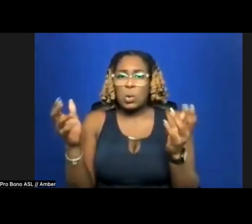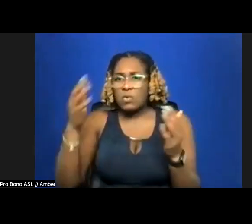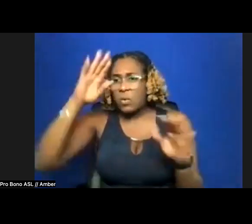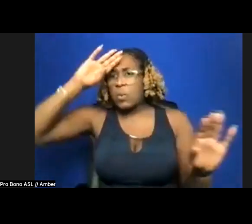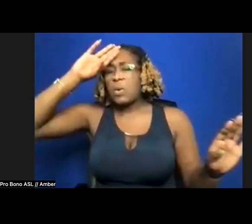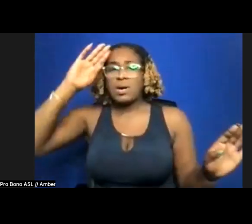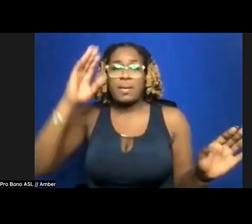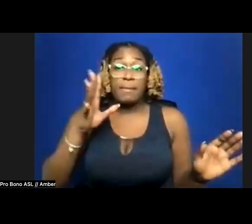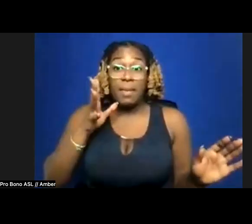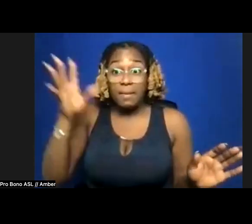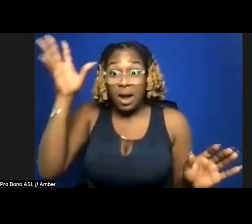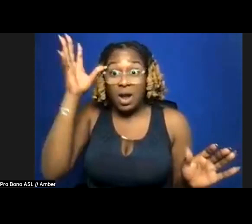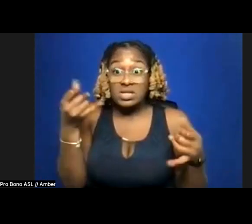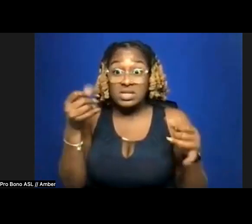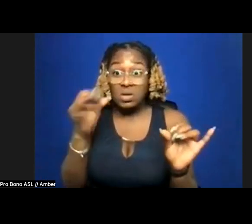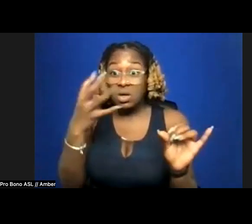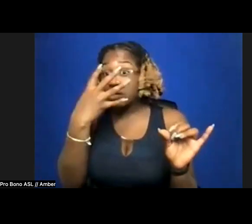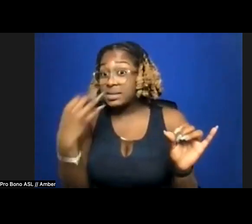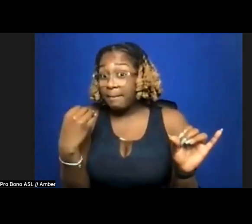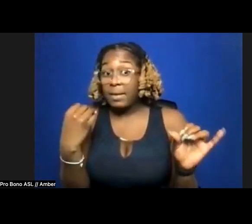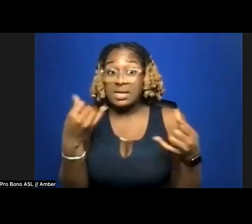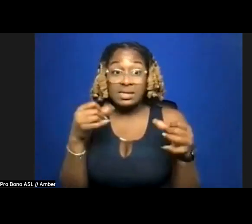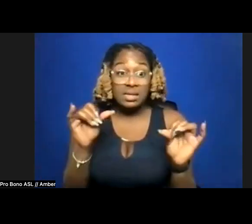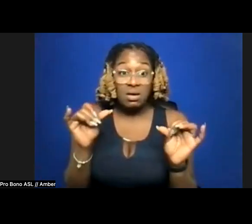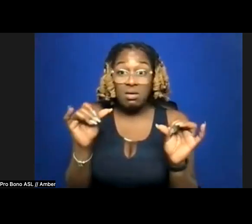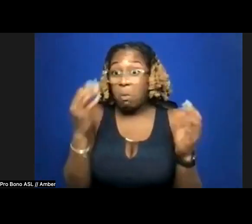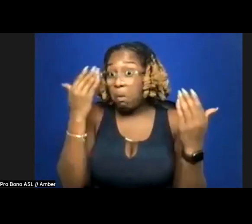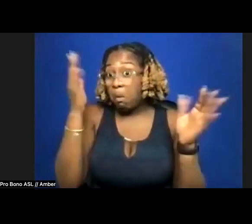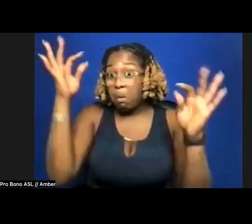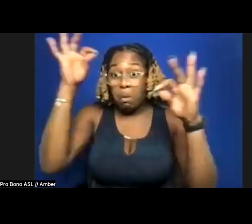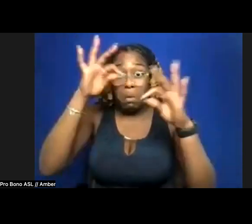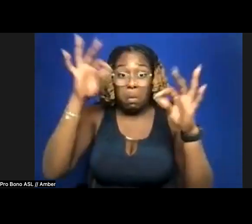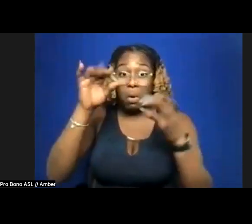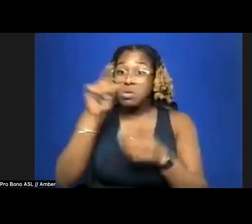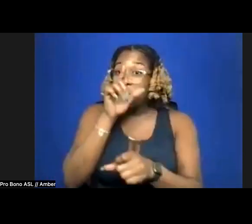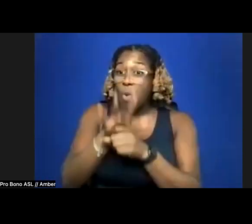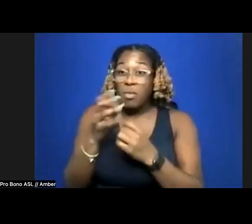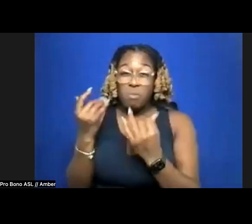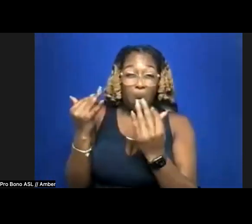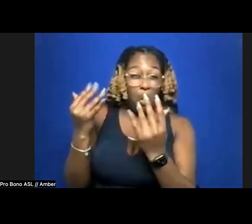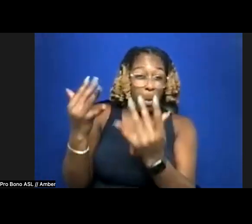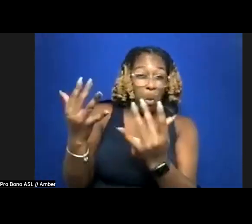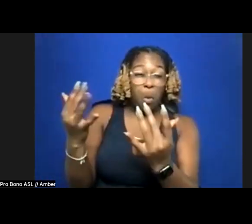(still asleep, still unaware of this promised flame coaxing in their kids’ room) i learned